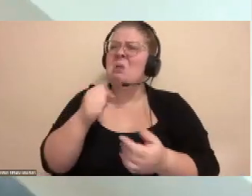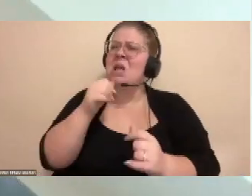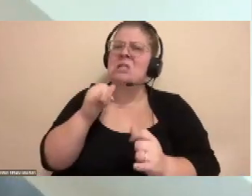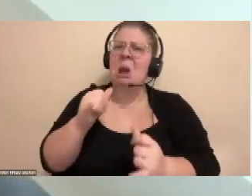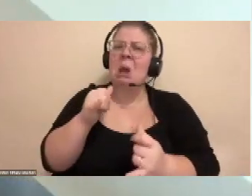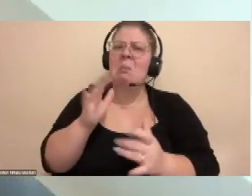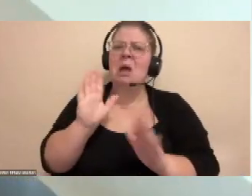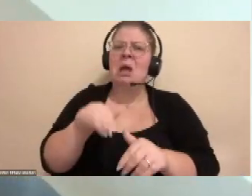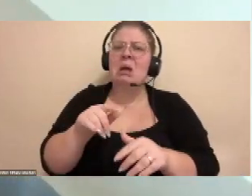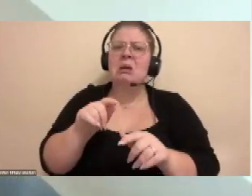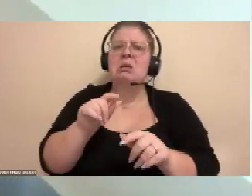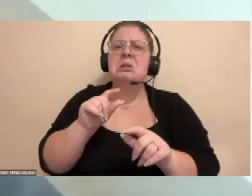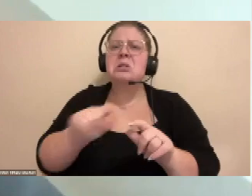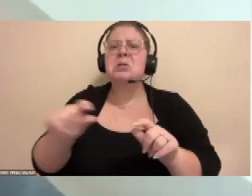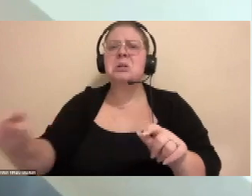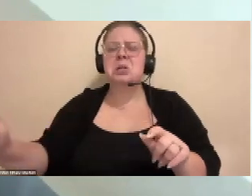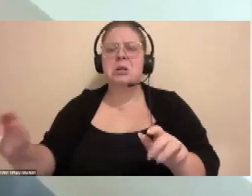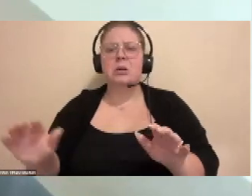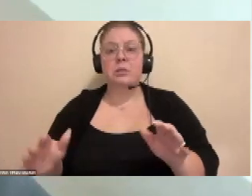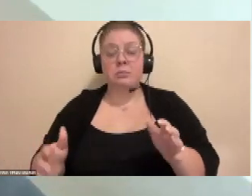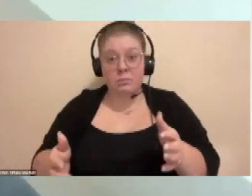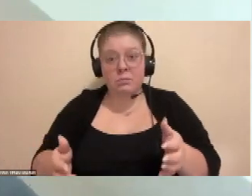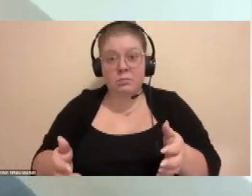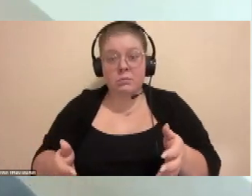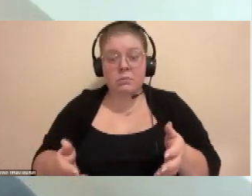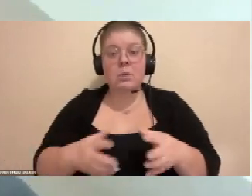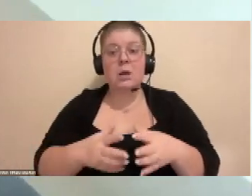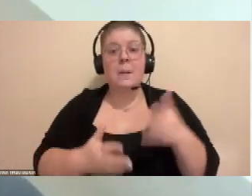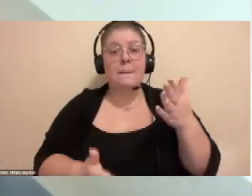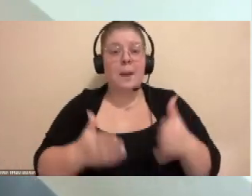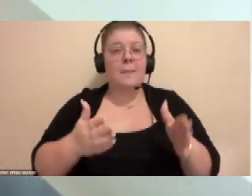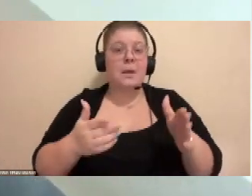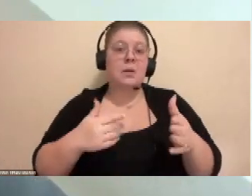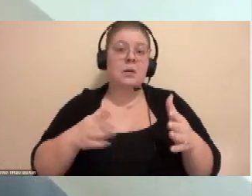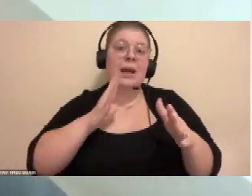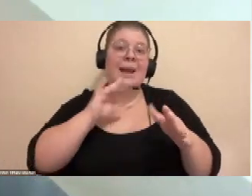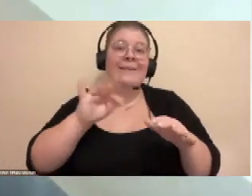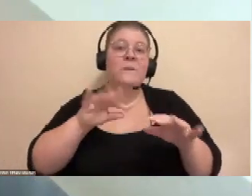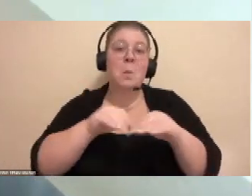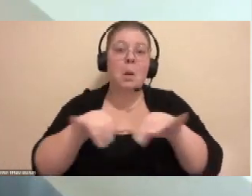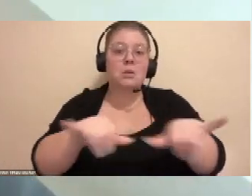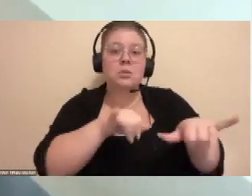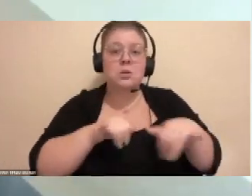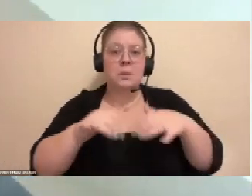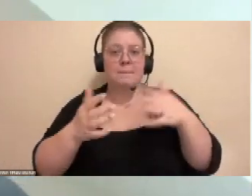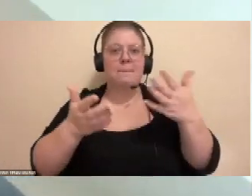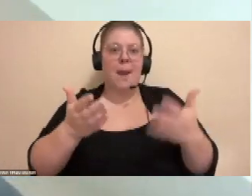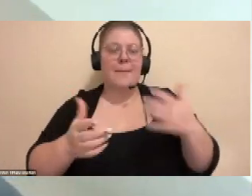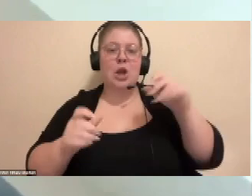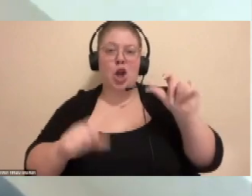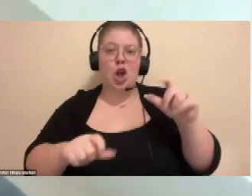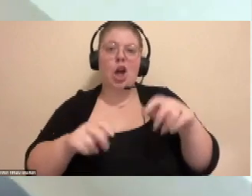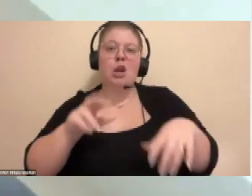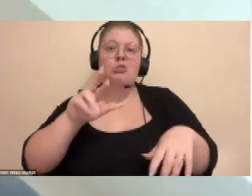That may be a vehicle for improving racial equity. That may be a vehicle in trying to